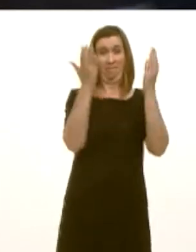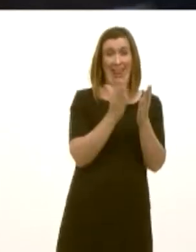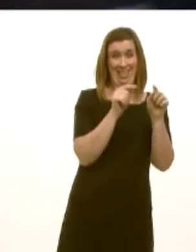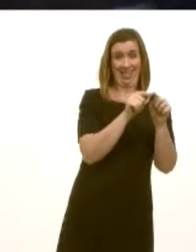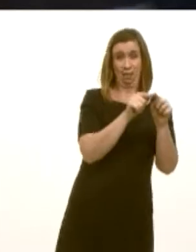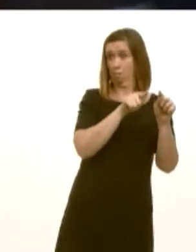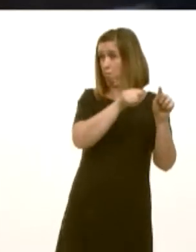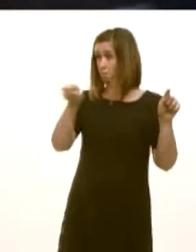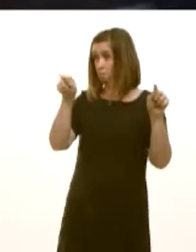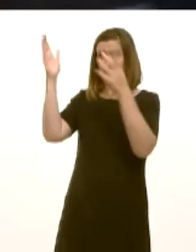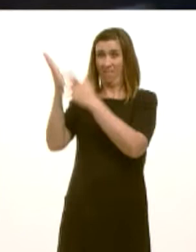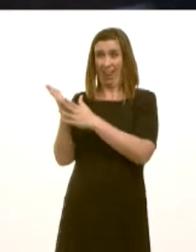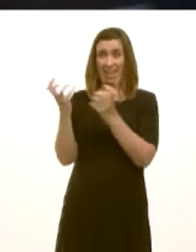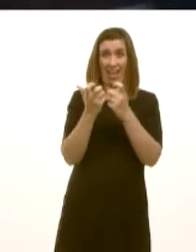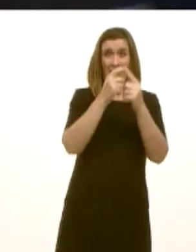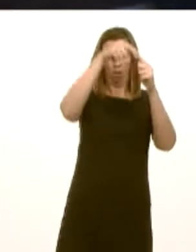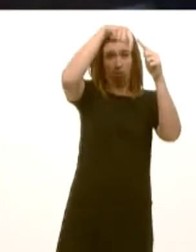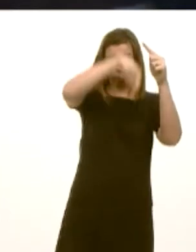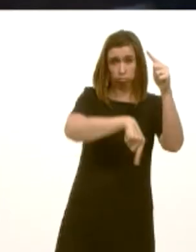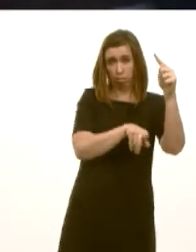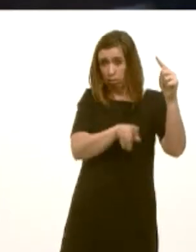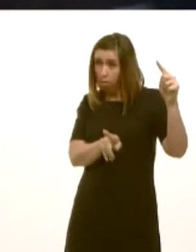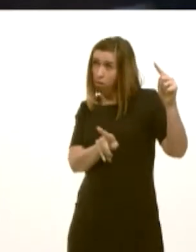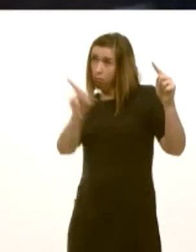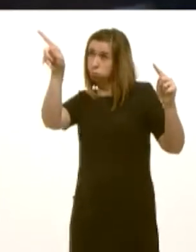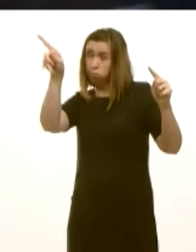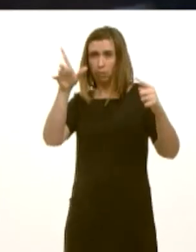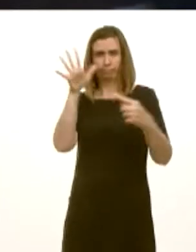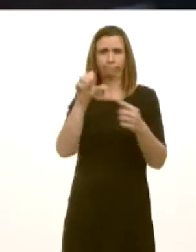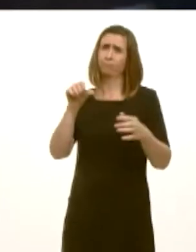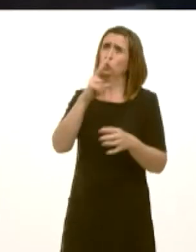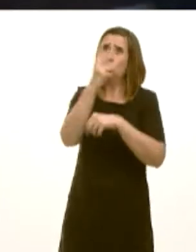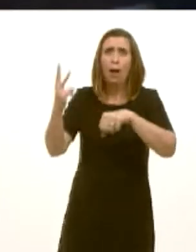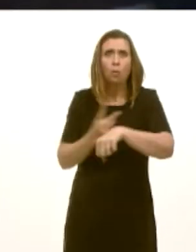and even an hour to get from the northern suburbs of Cardiff to the city centre, which